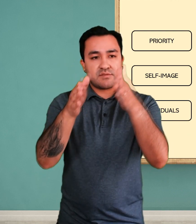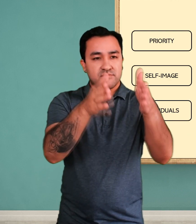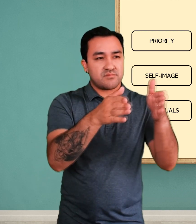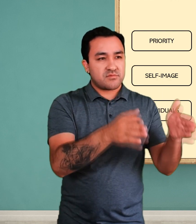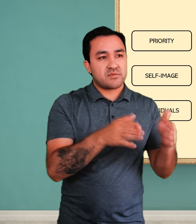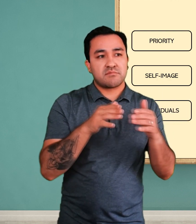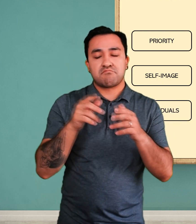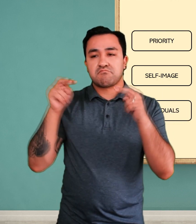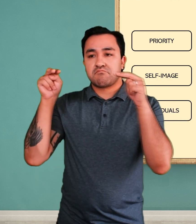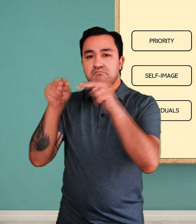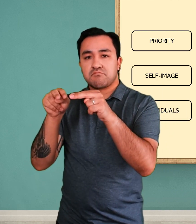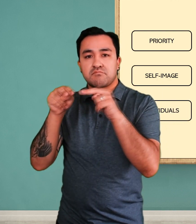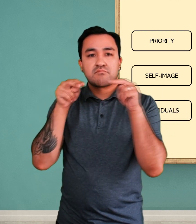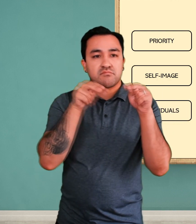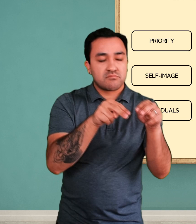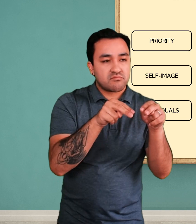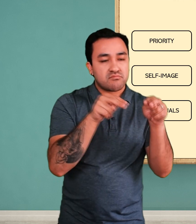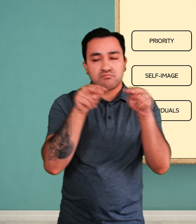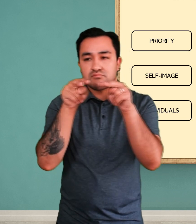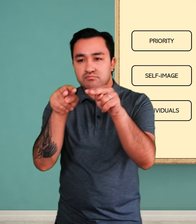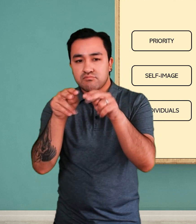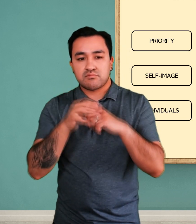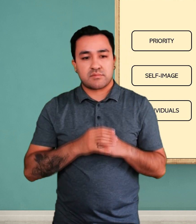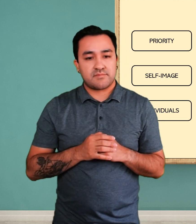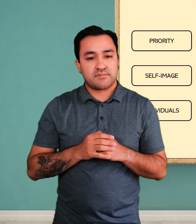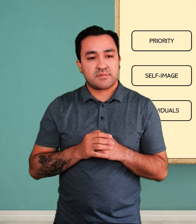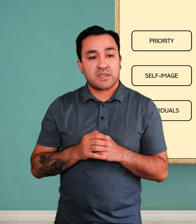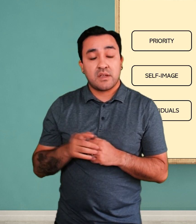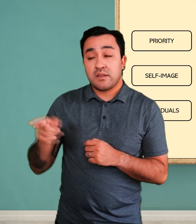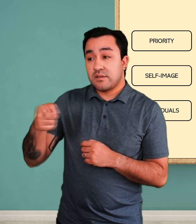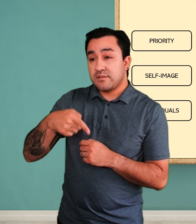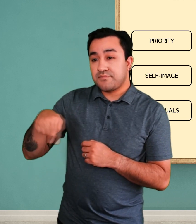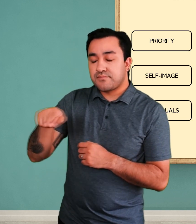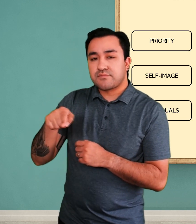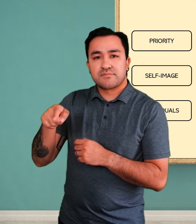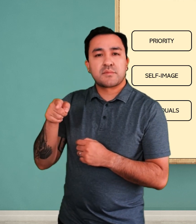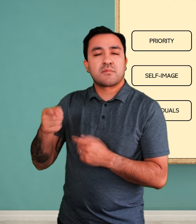Cultures where people are known to turn to a stranger and ask for assistance and people willing